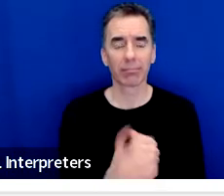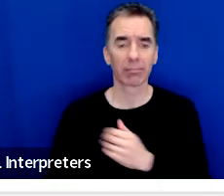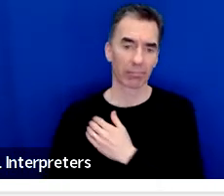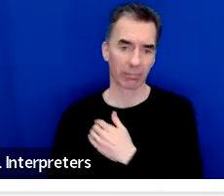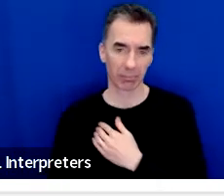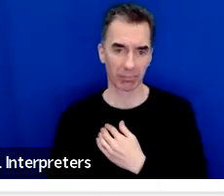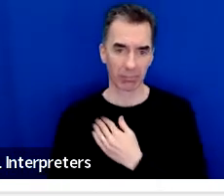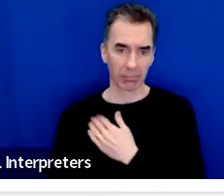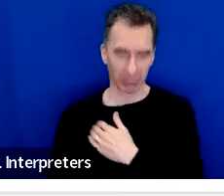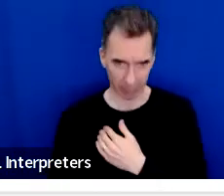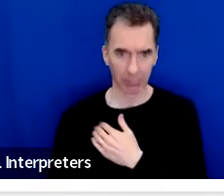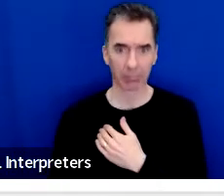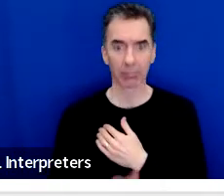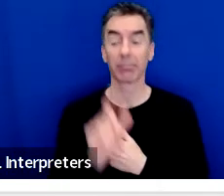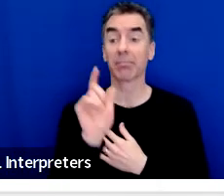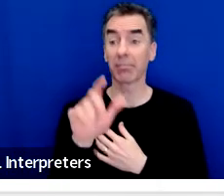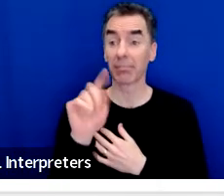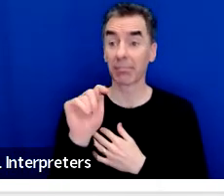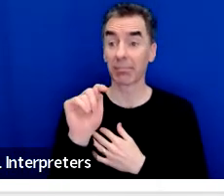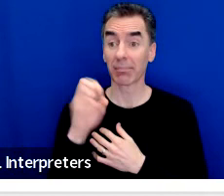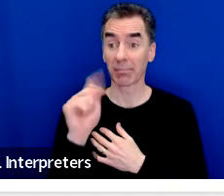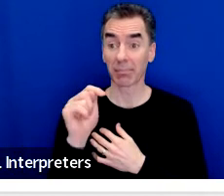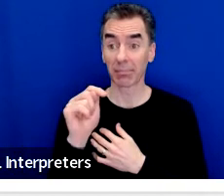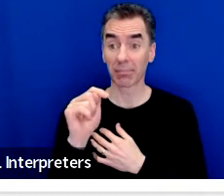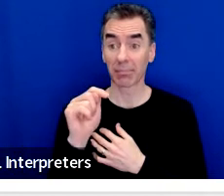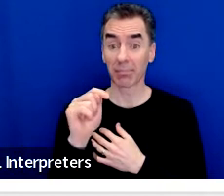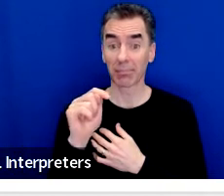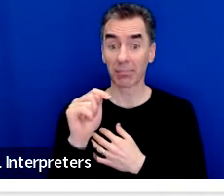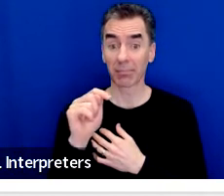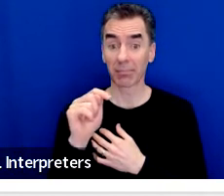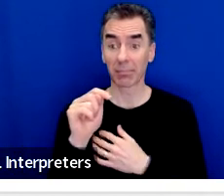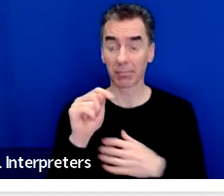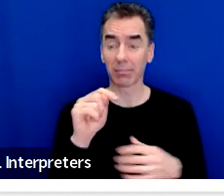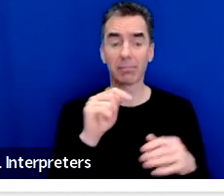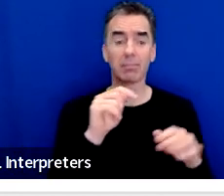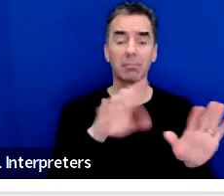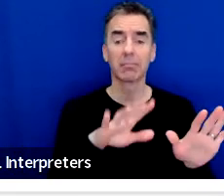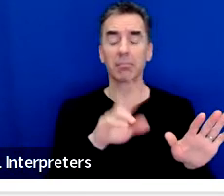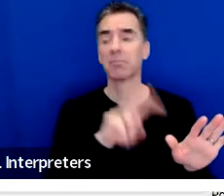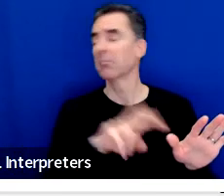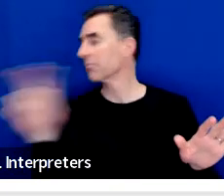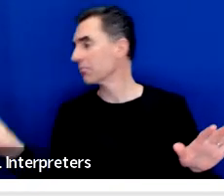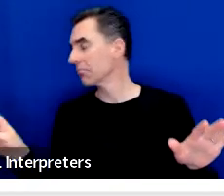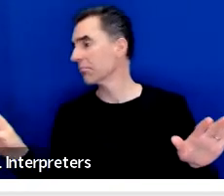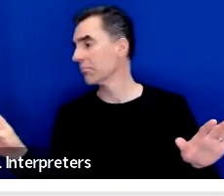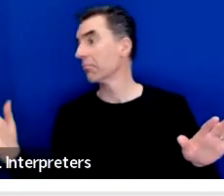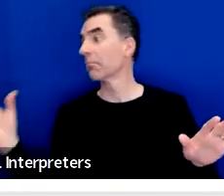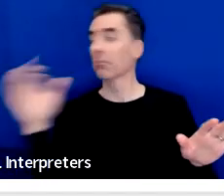when they click into a text. So we brought directly back to the page where they last left off so you can see that they'll